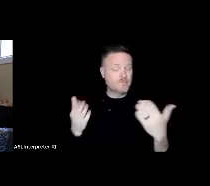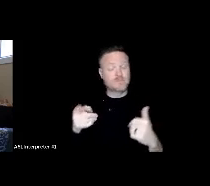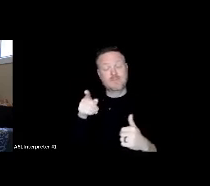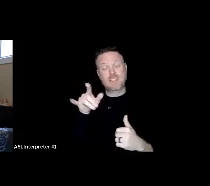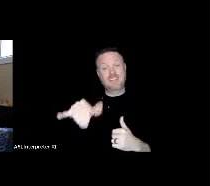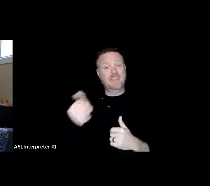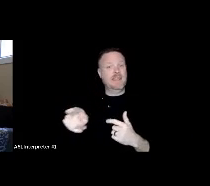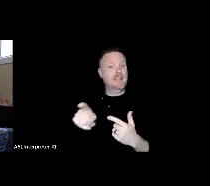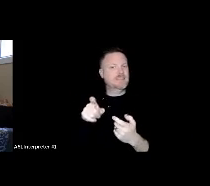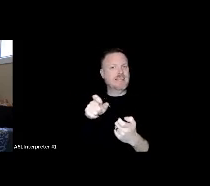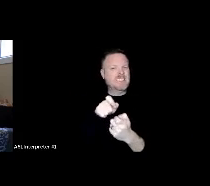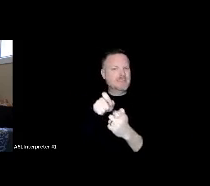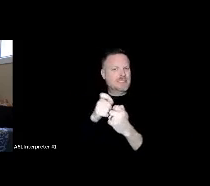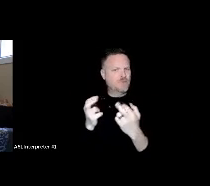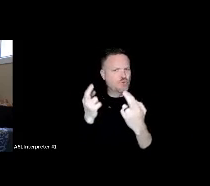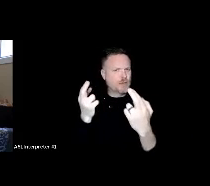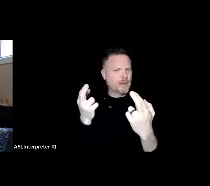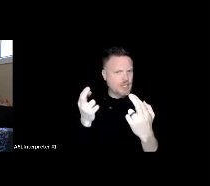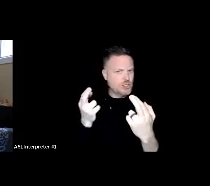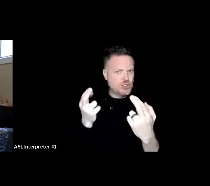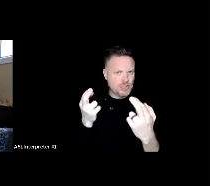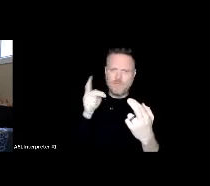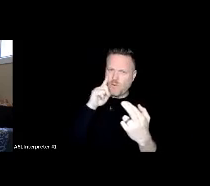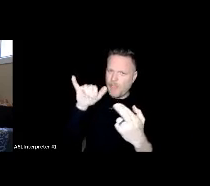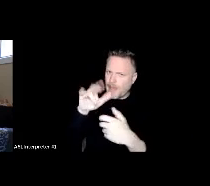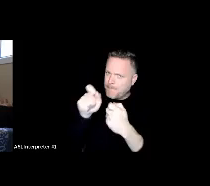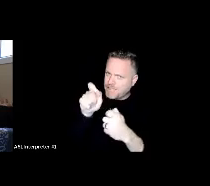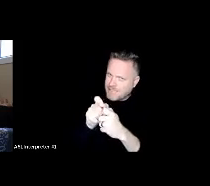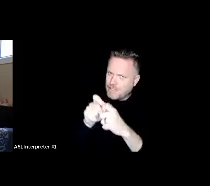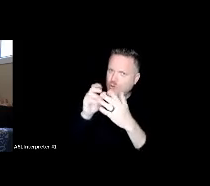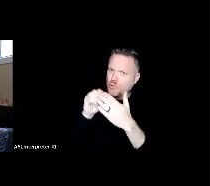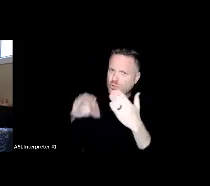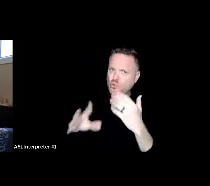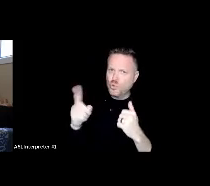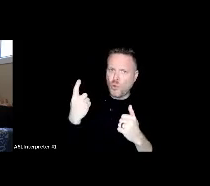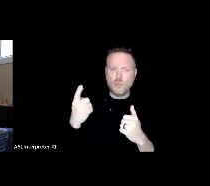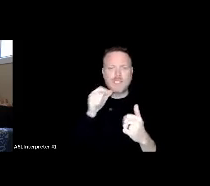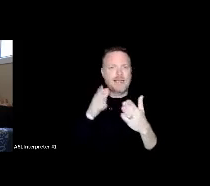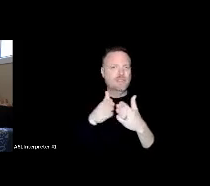recommendation for that student. It can't be something that is determined for all students.